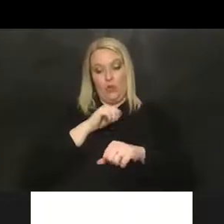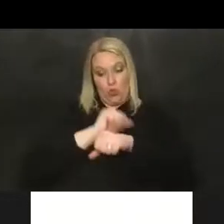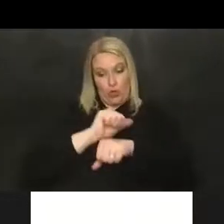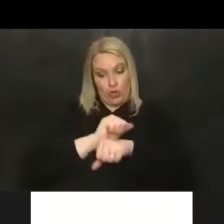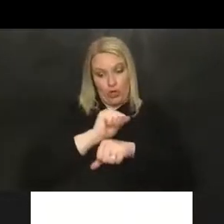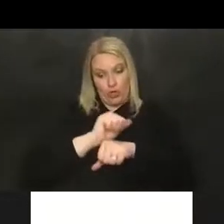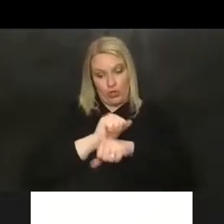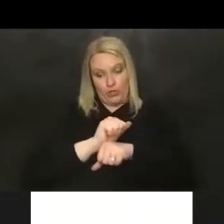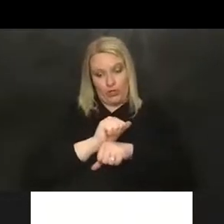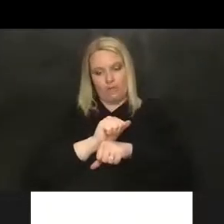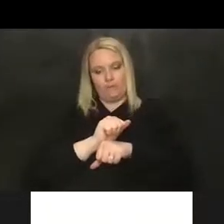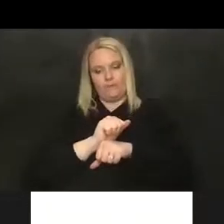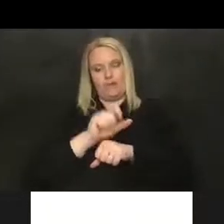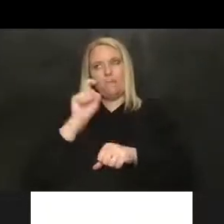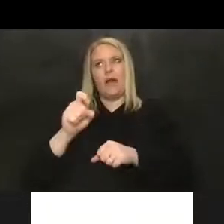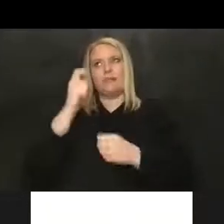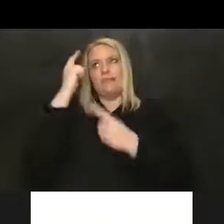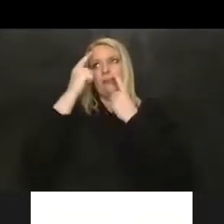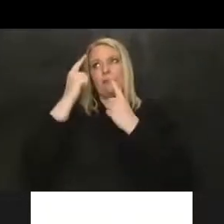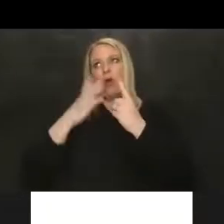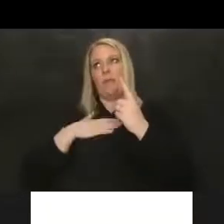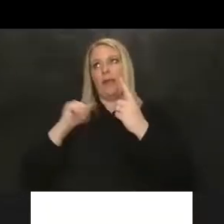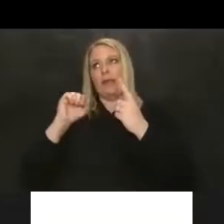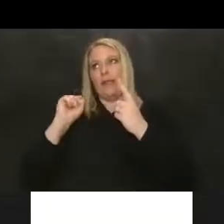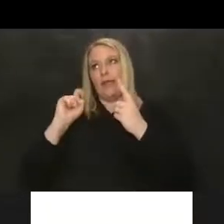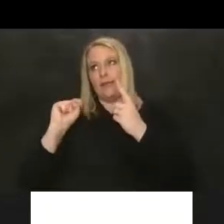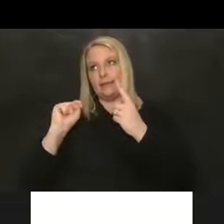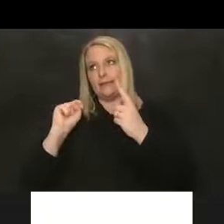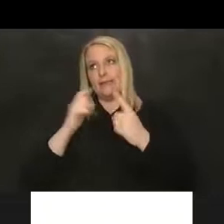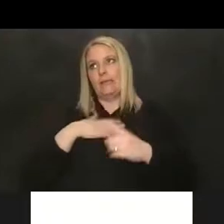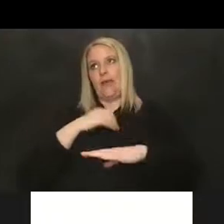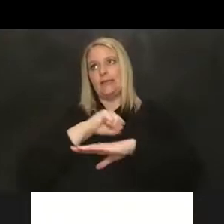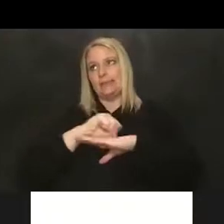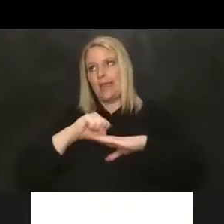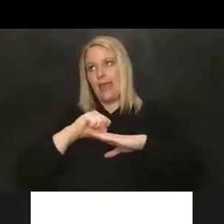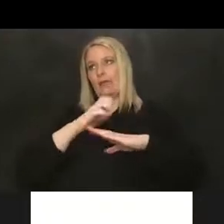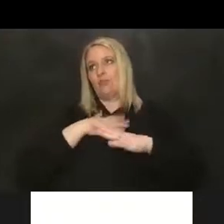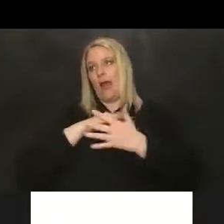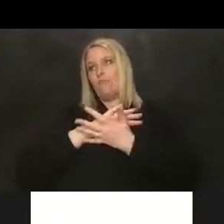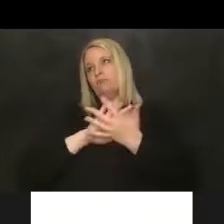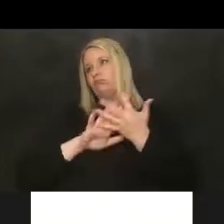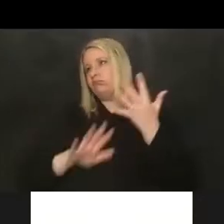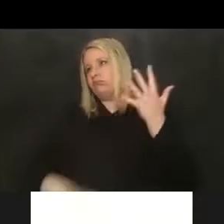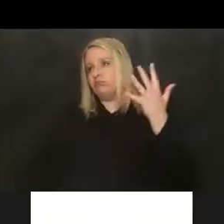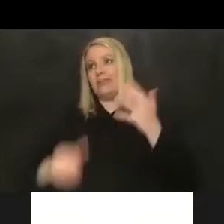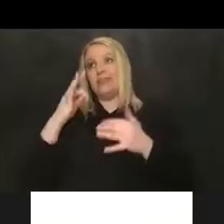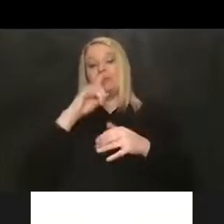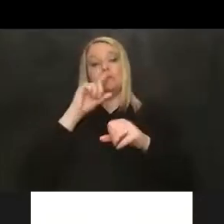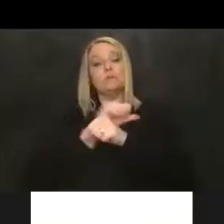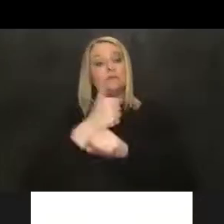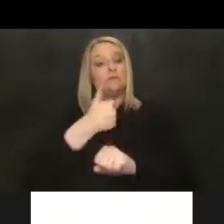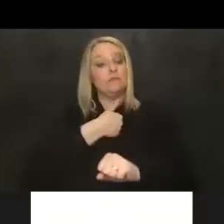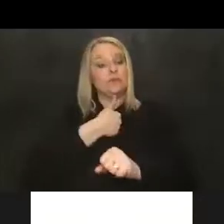totally think about my cast, my stage, my everything, and if I truly am an inclusive playwright,